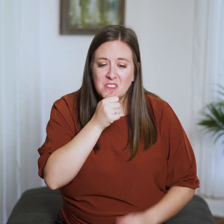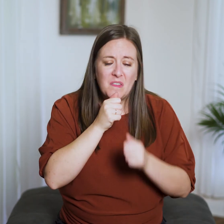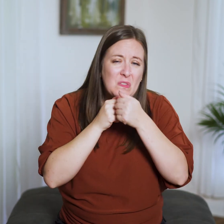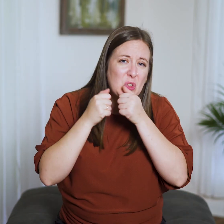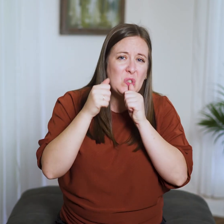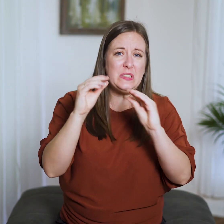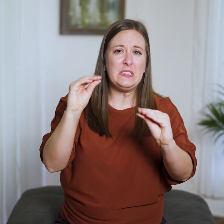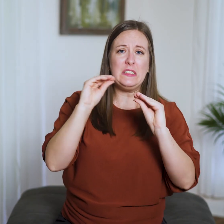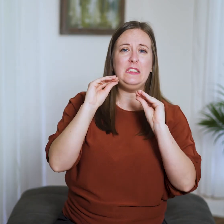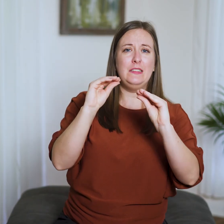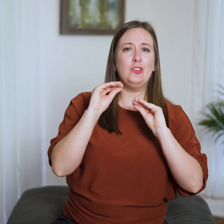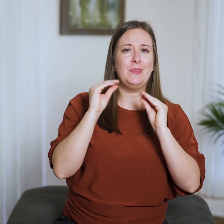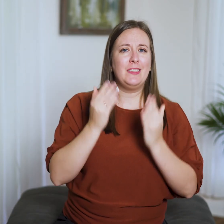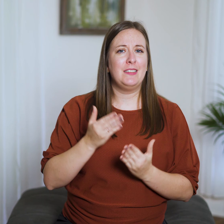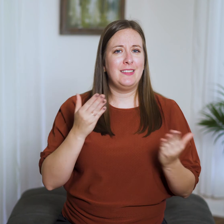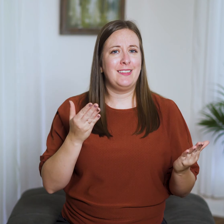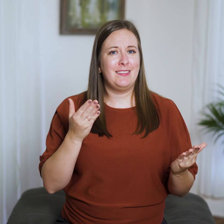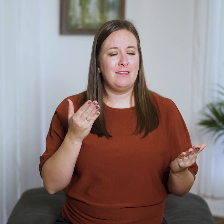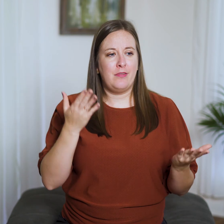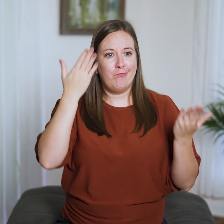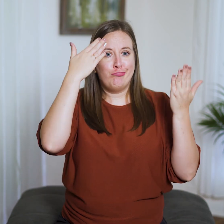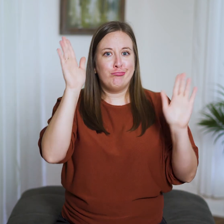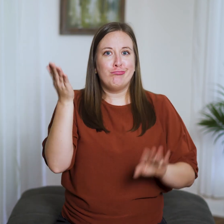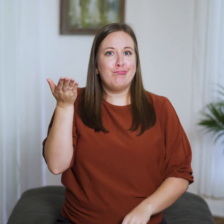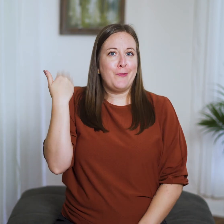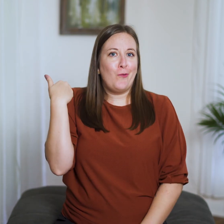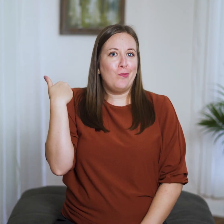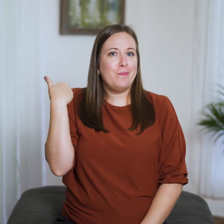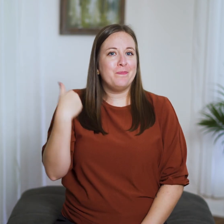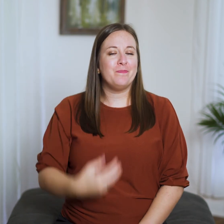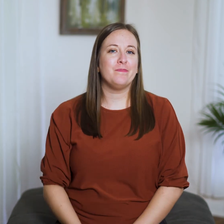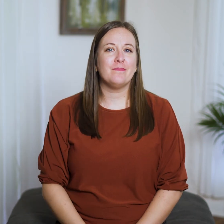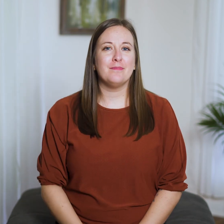teaching them things they wouldn’t know otherwise.